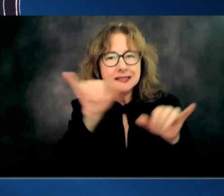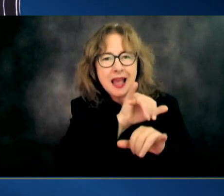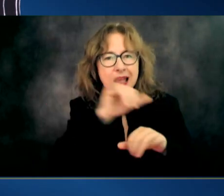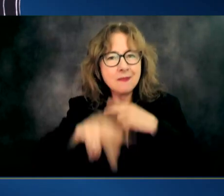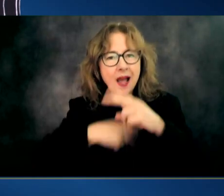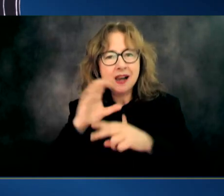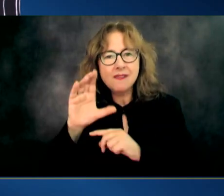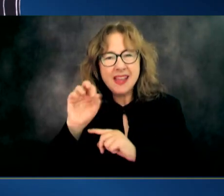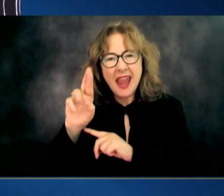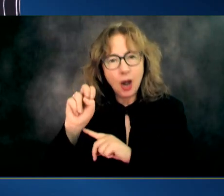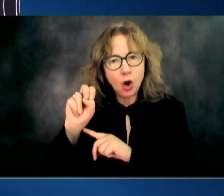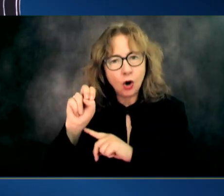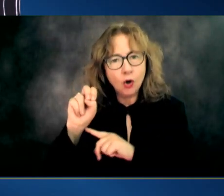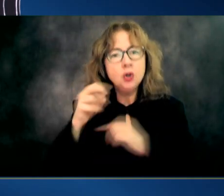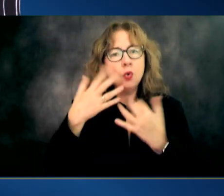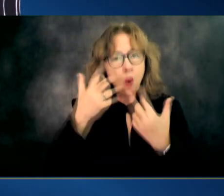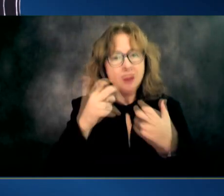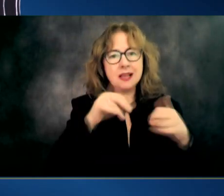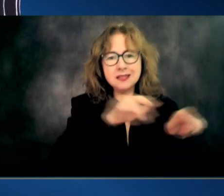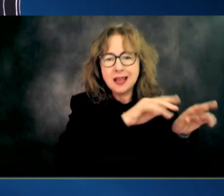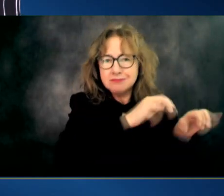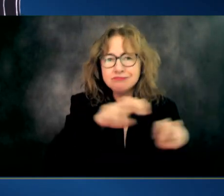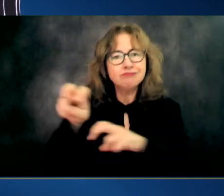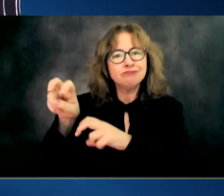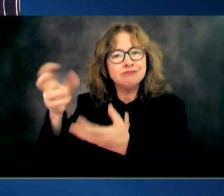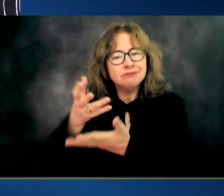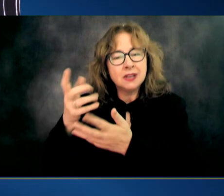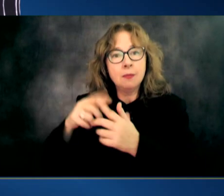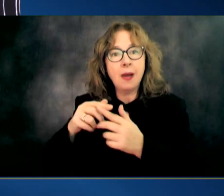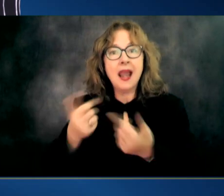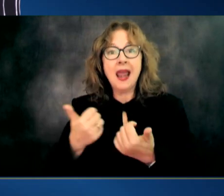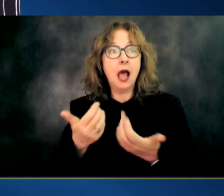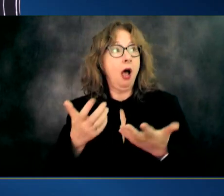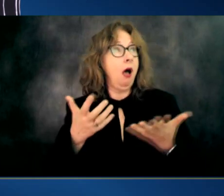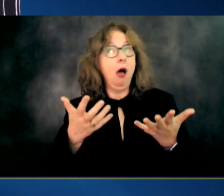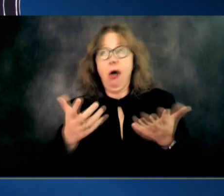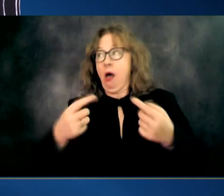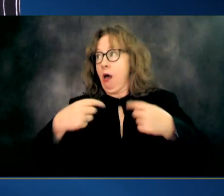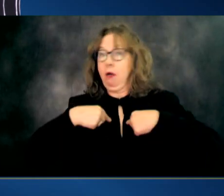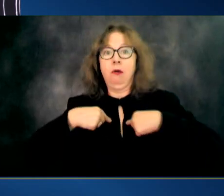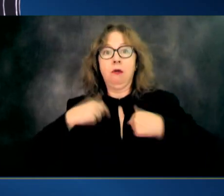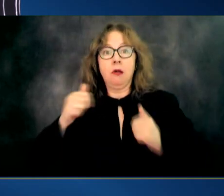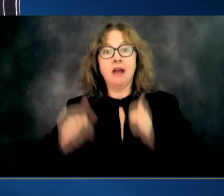transition, and you have to advocate for yourself to make sure -- don't let them tell you. You tell